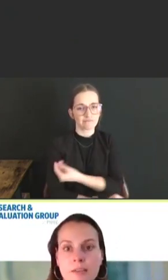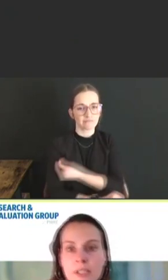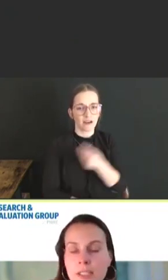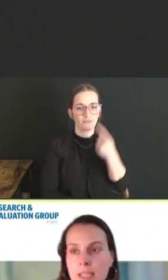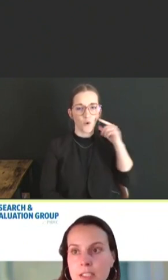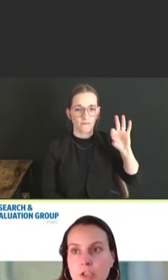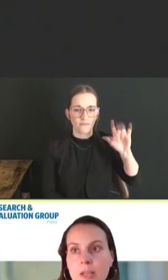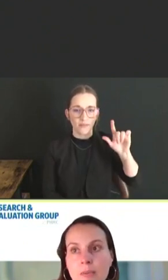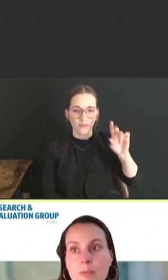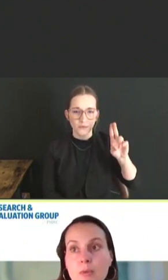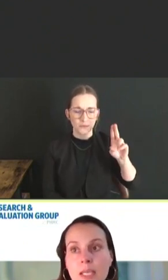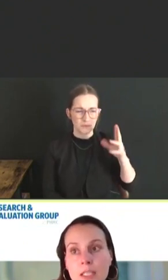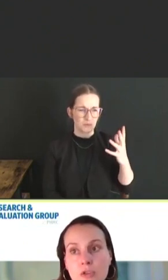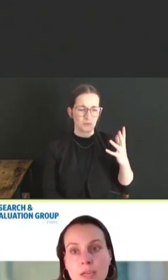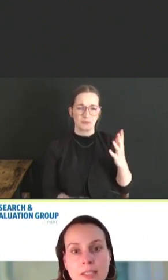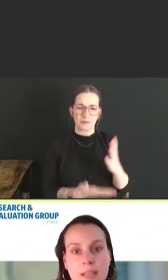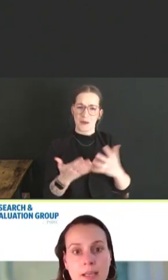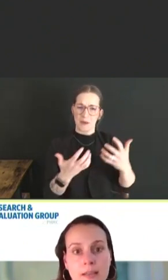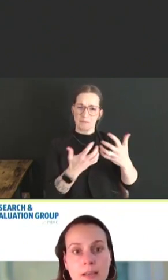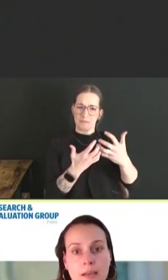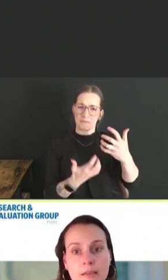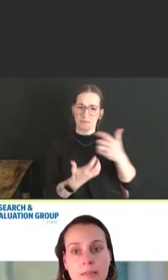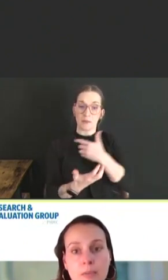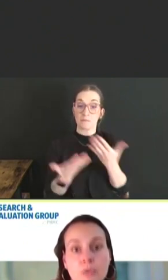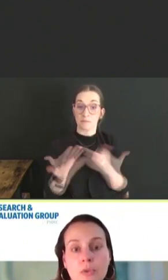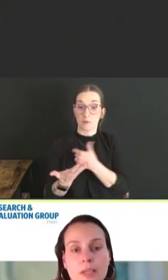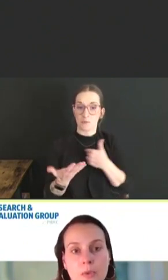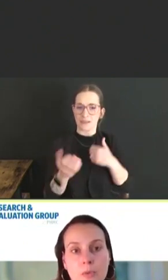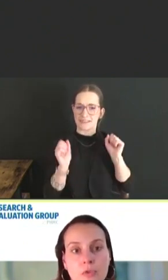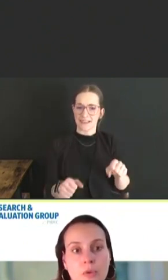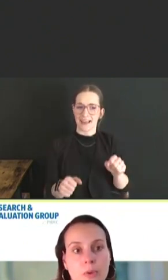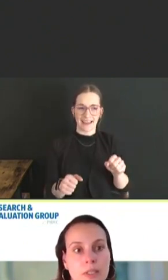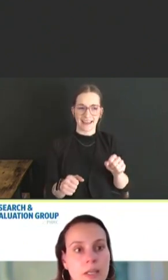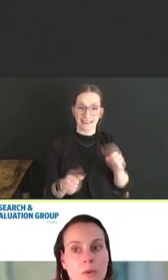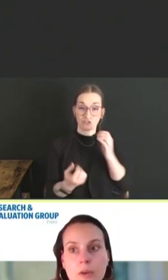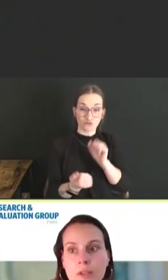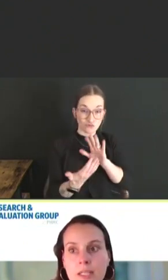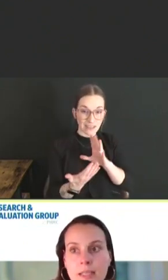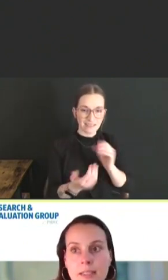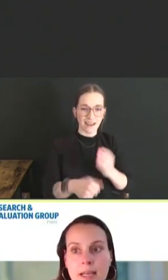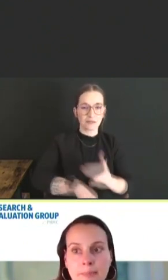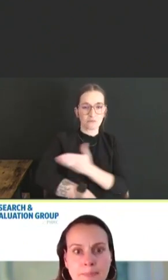kind of disconnect here that maybe we can address and improve as we move forward. Go the next slide.